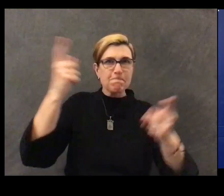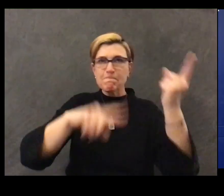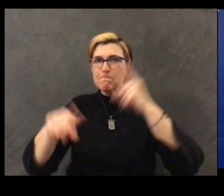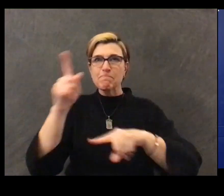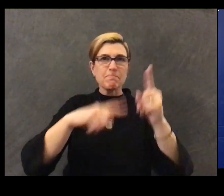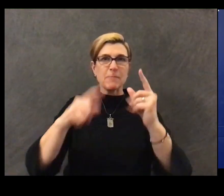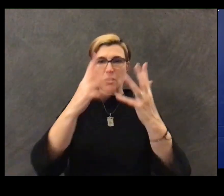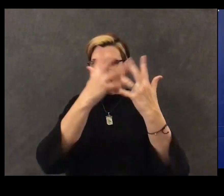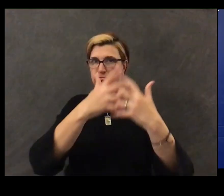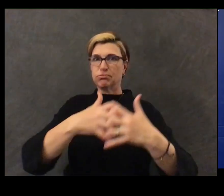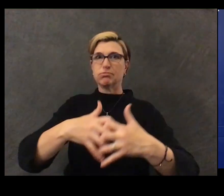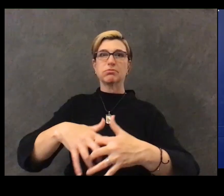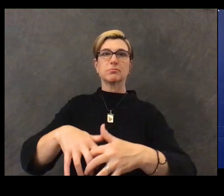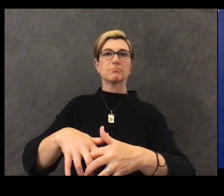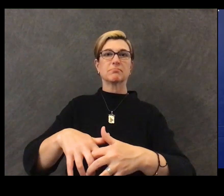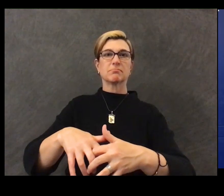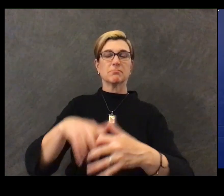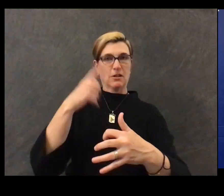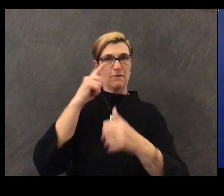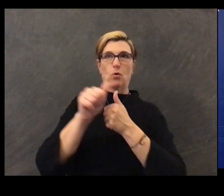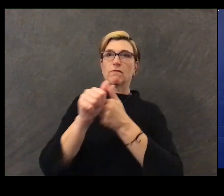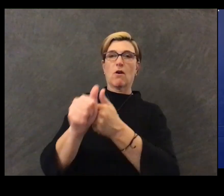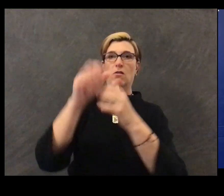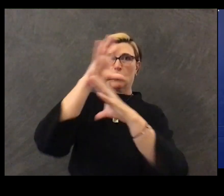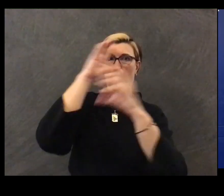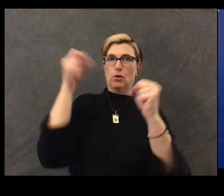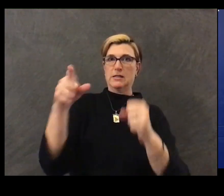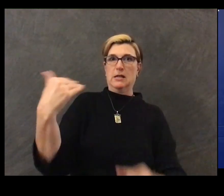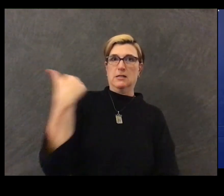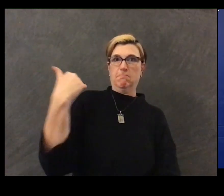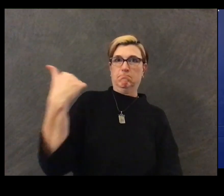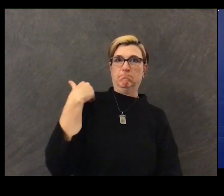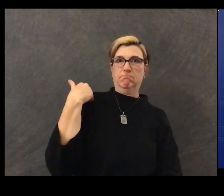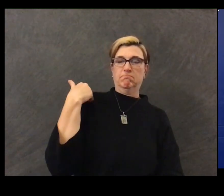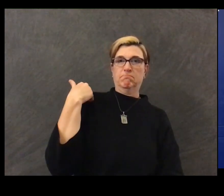really has been a whole of America approach and our message from the